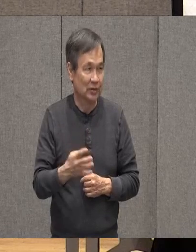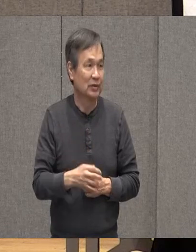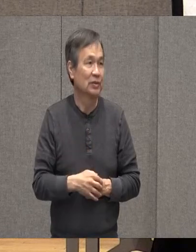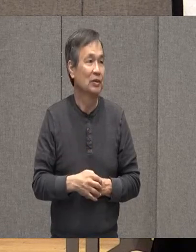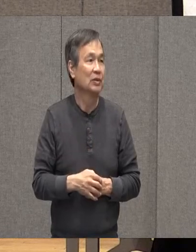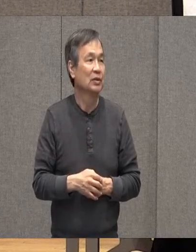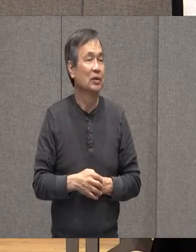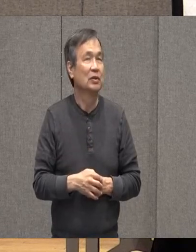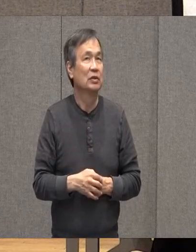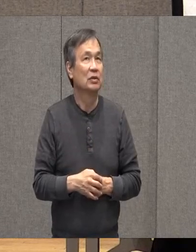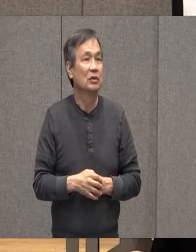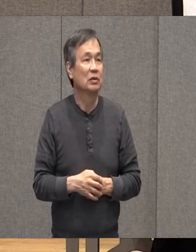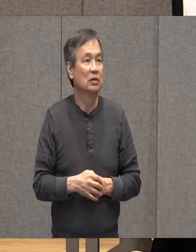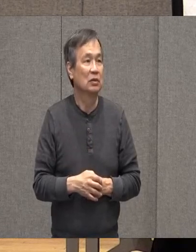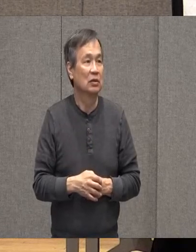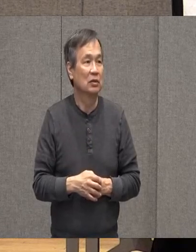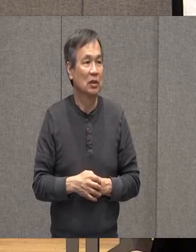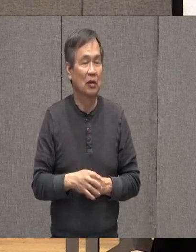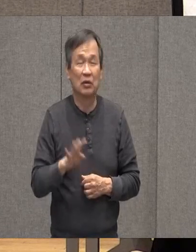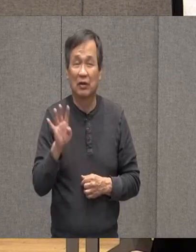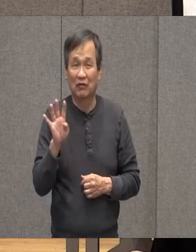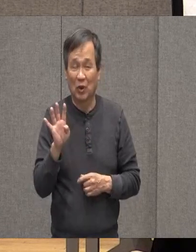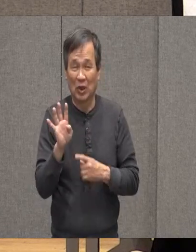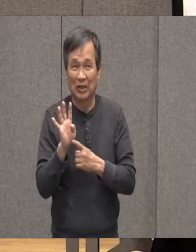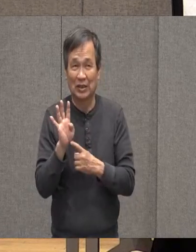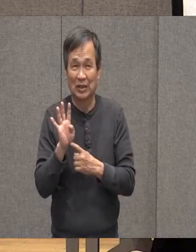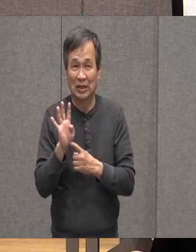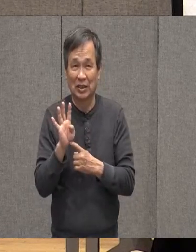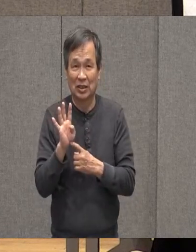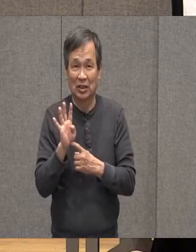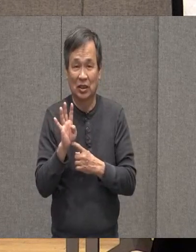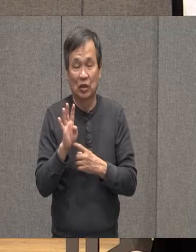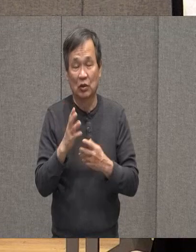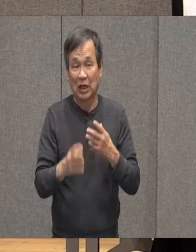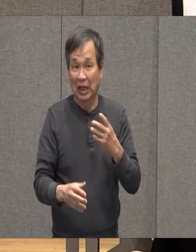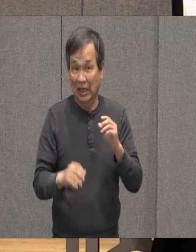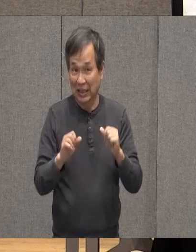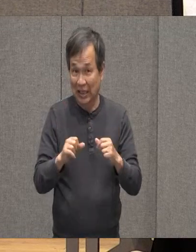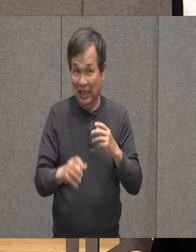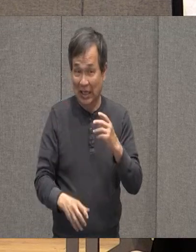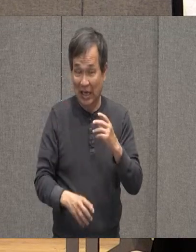Now with that four, I need to decide am I gonna add that four to this ten,